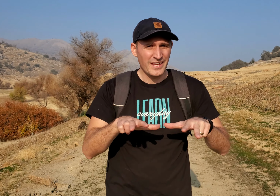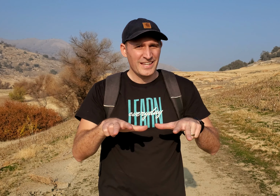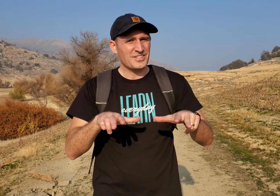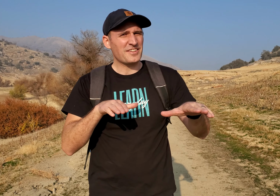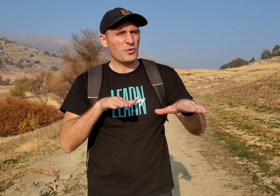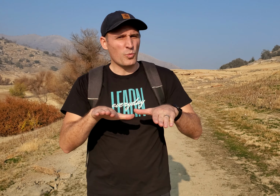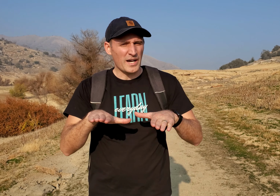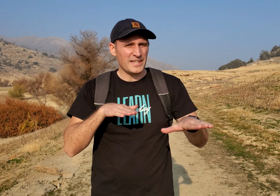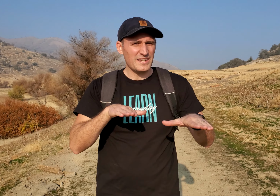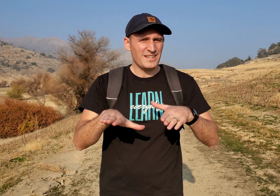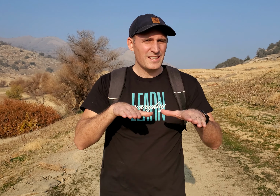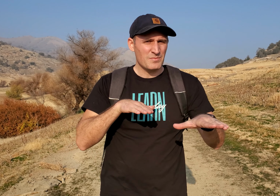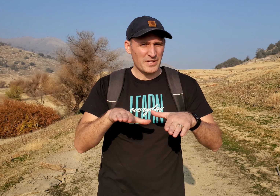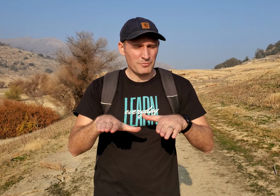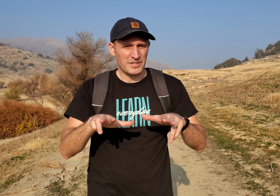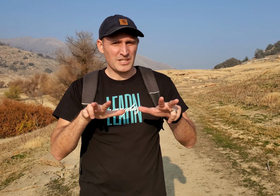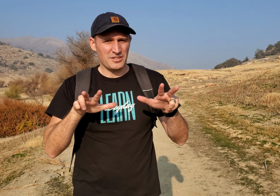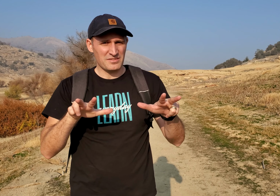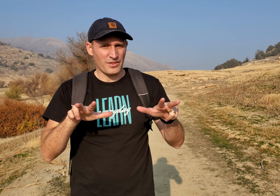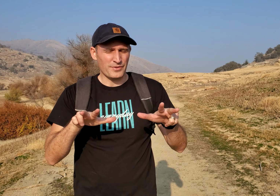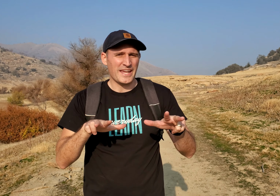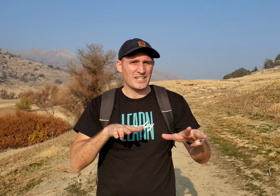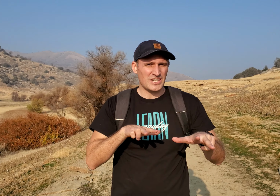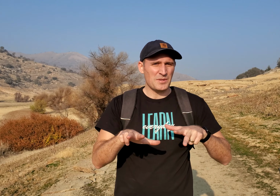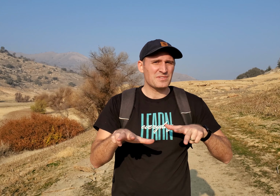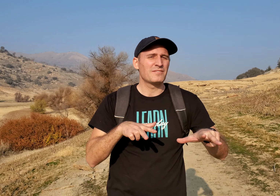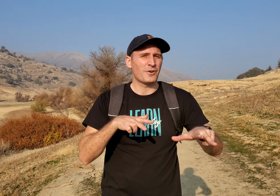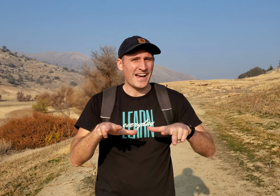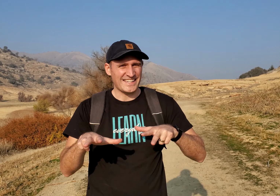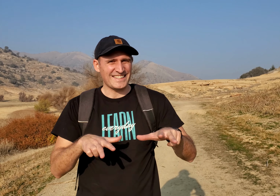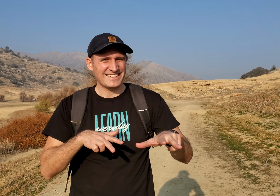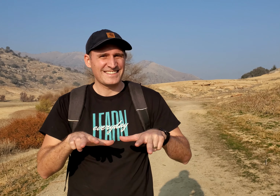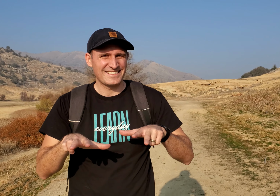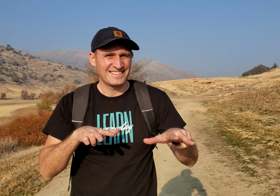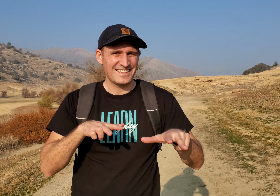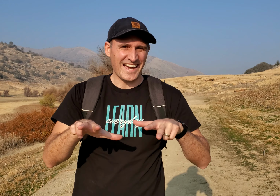just like walking but we're going to use the three handshapes for hiking, hiking.